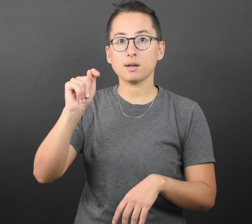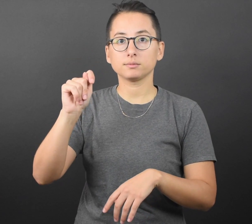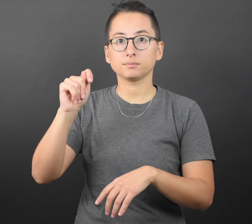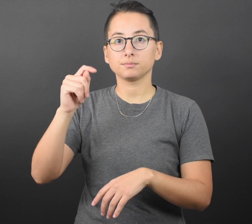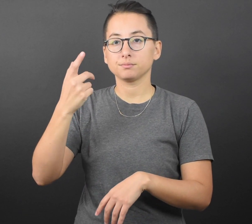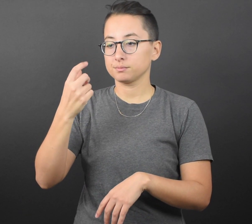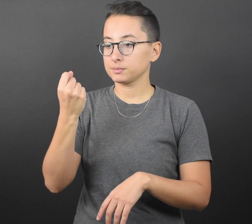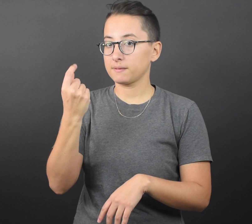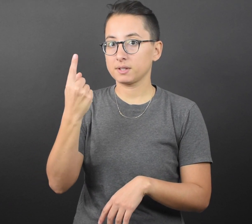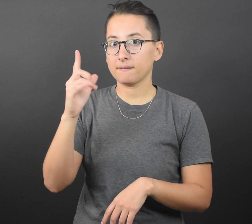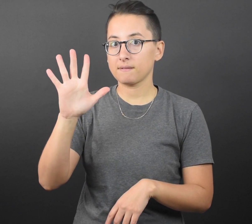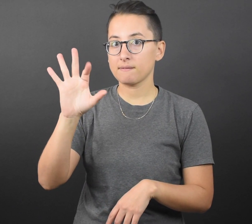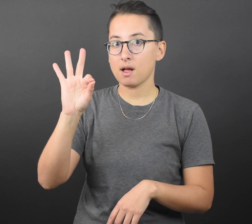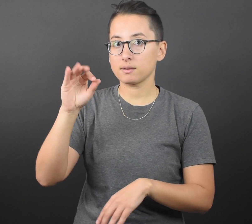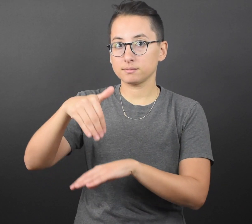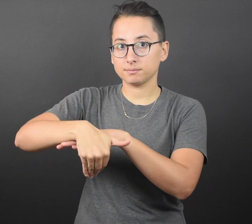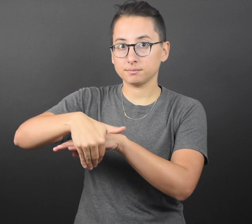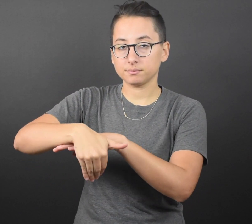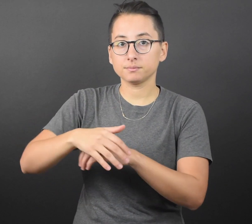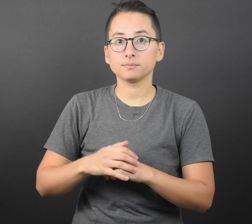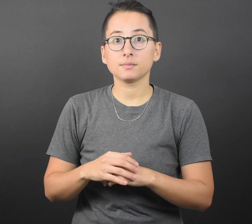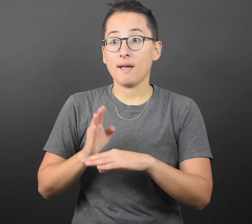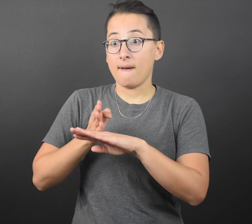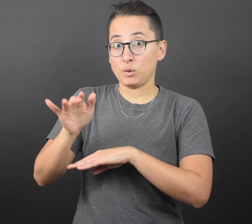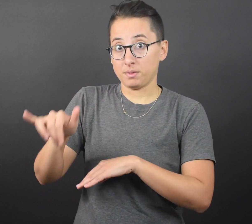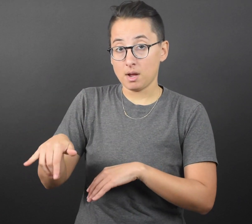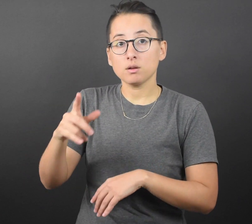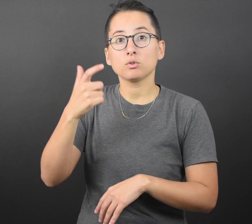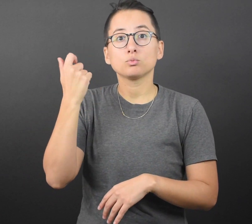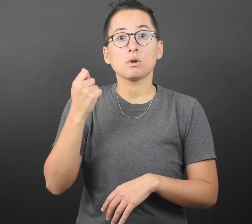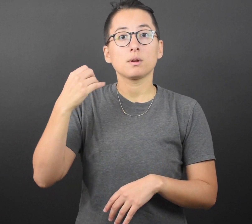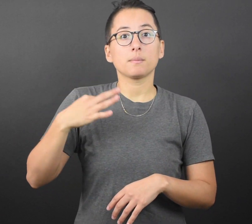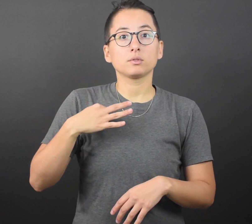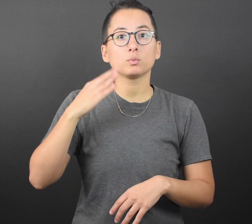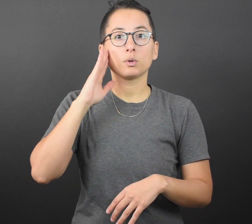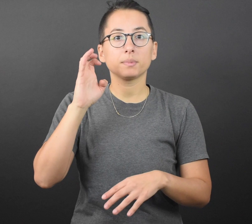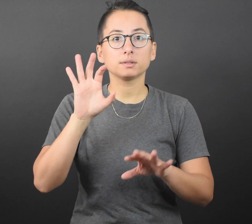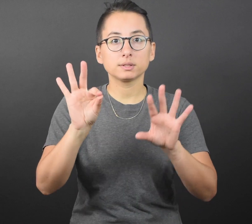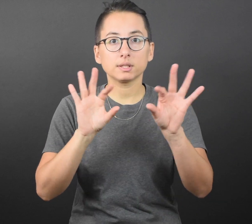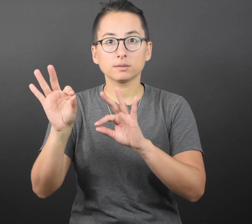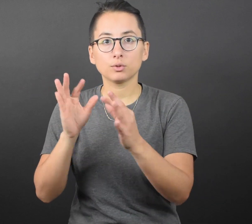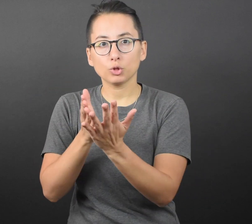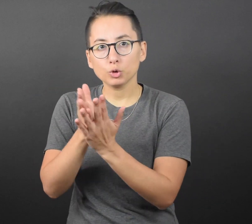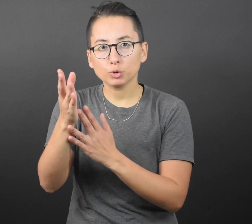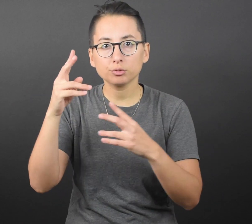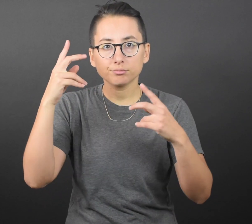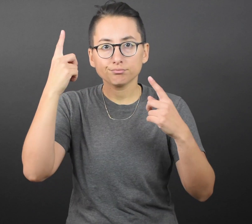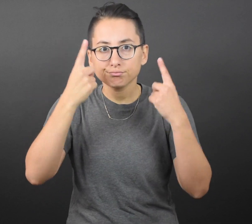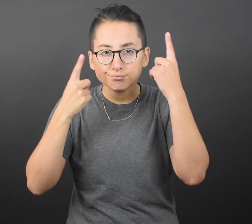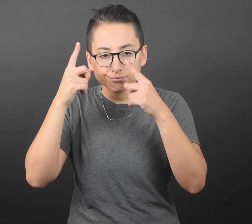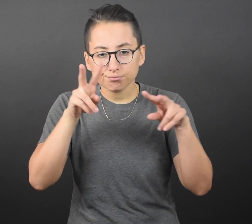opening. Applications will close on September 29 at 11:59 p.m. Afterward, grant applications